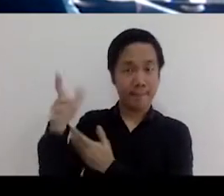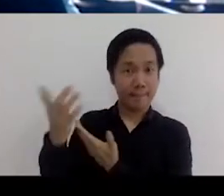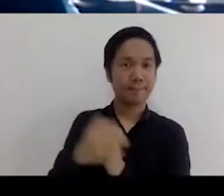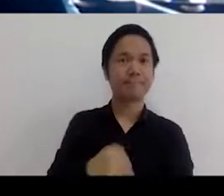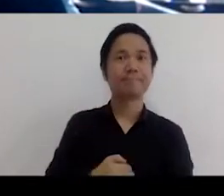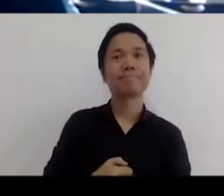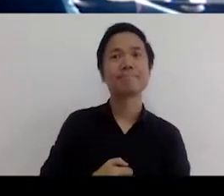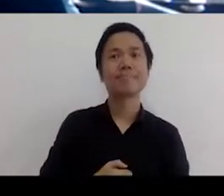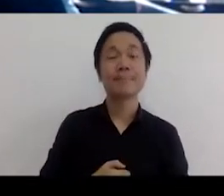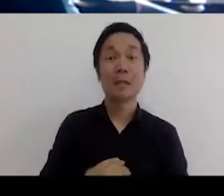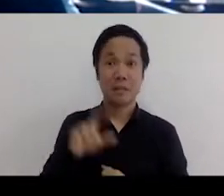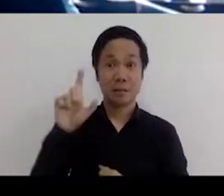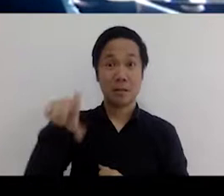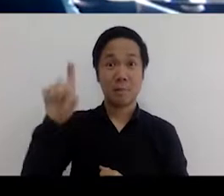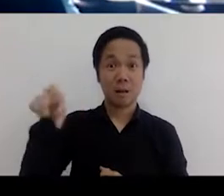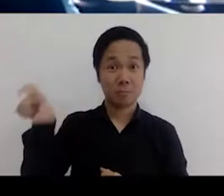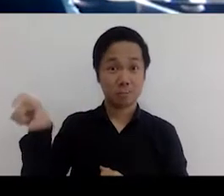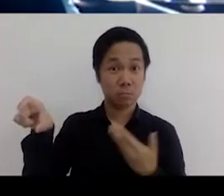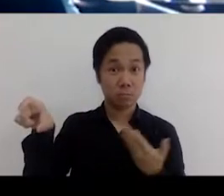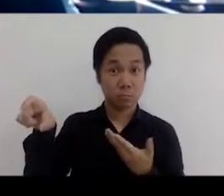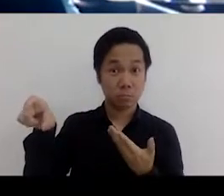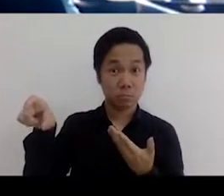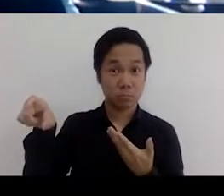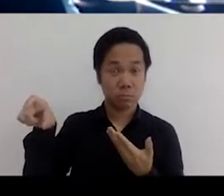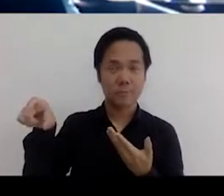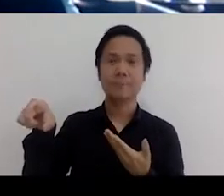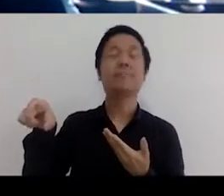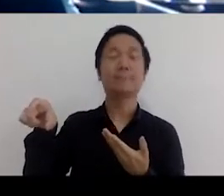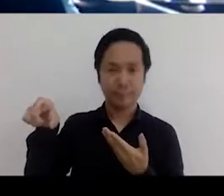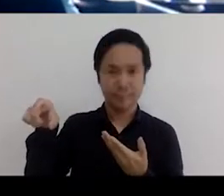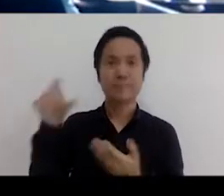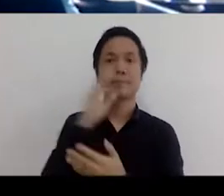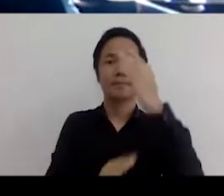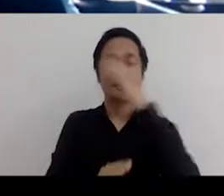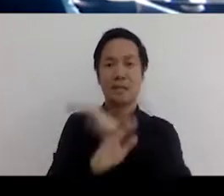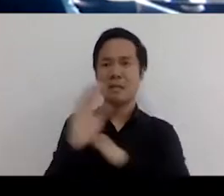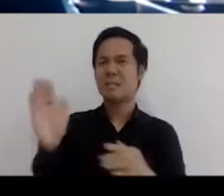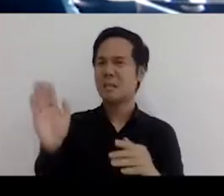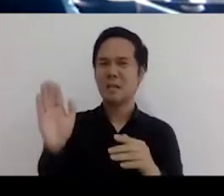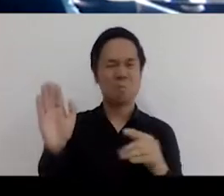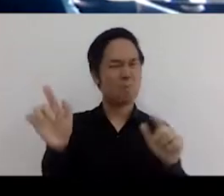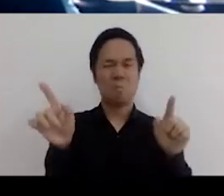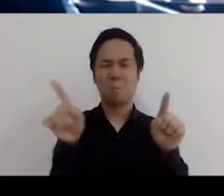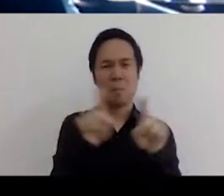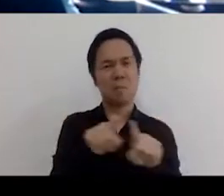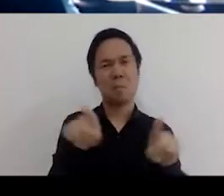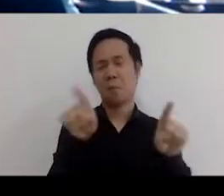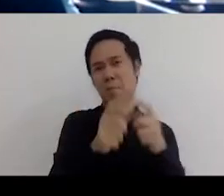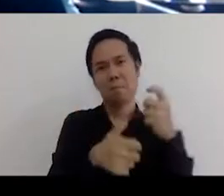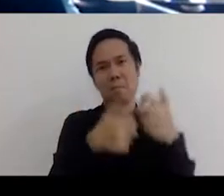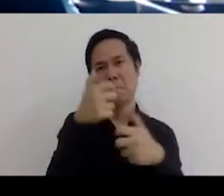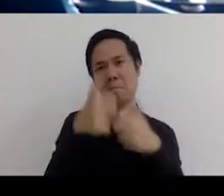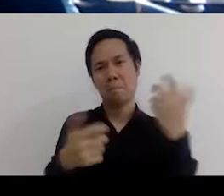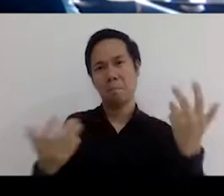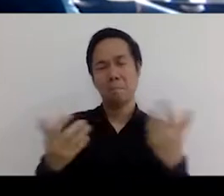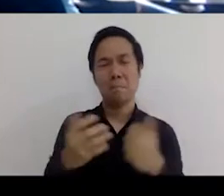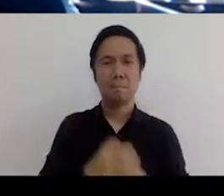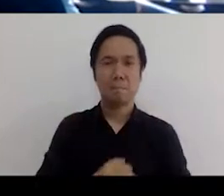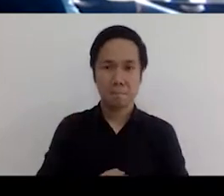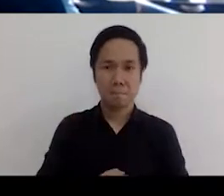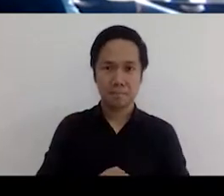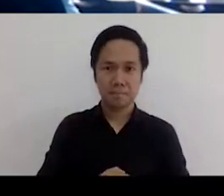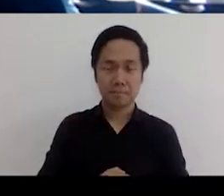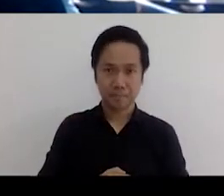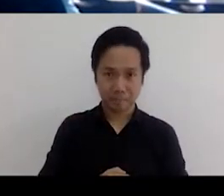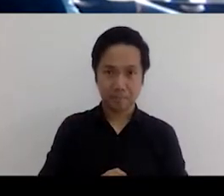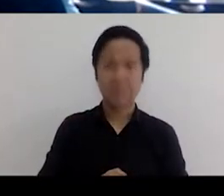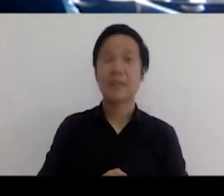it is an invisible population because the census of 2011 did not give an opportunity for the people with disability to be well counted,